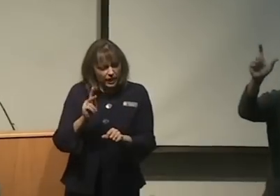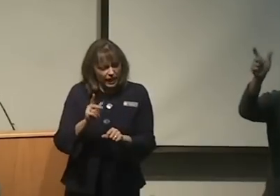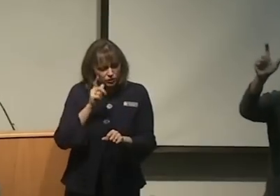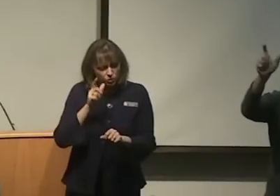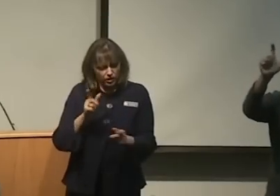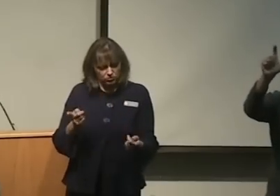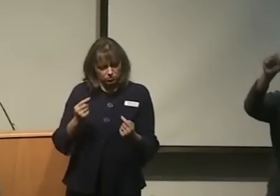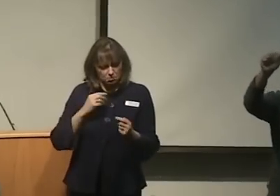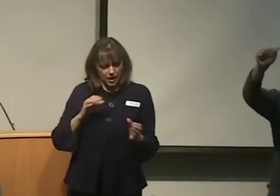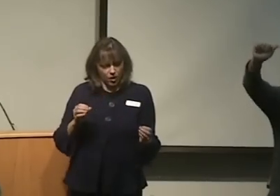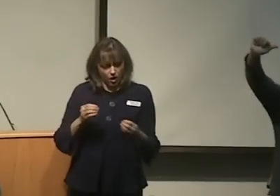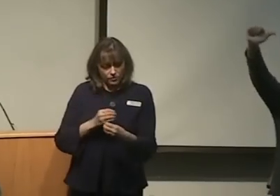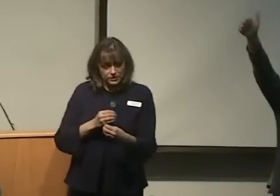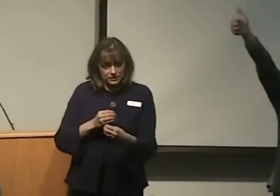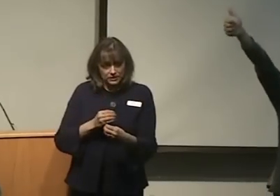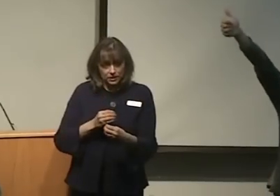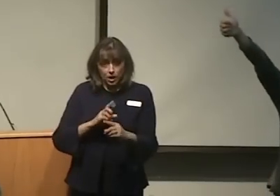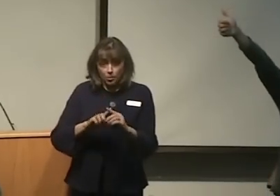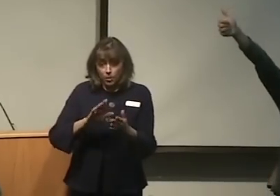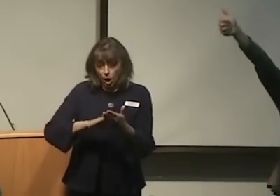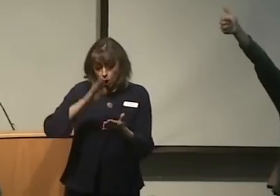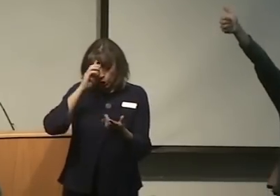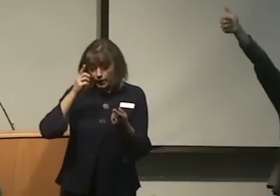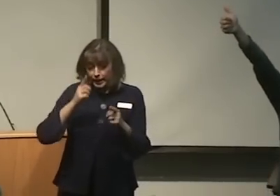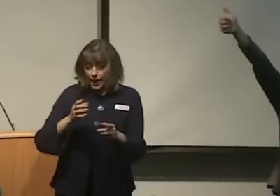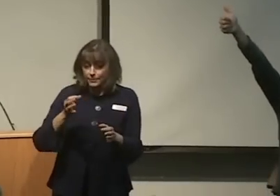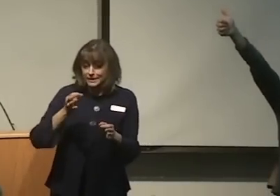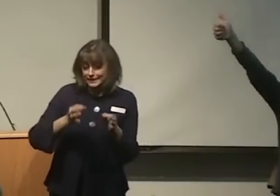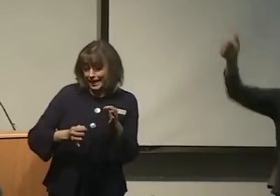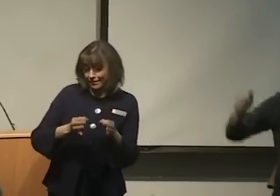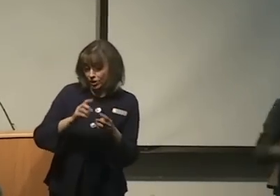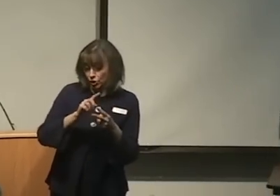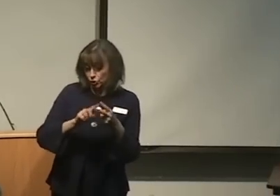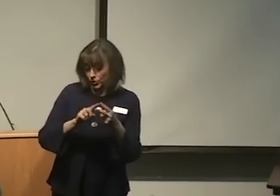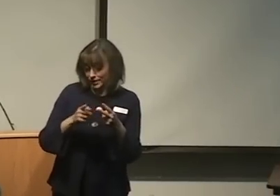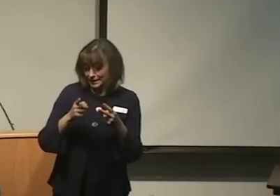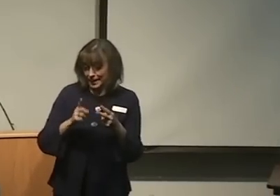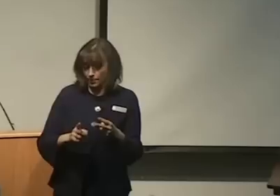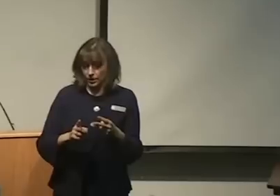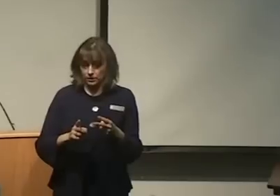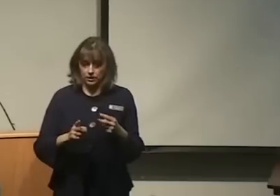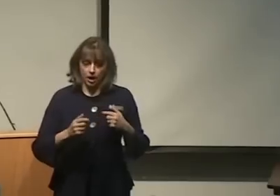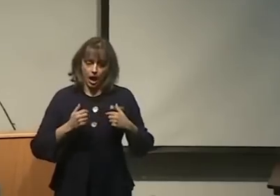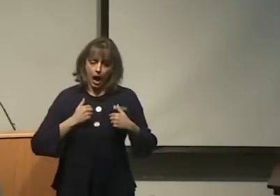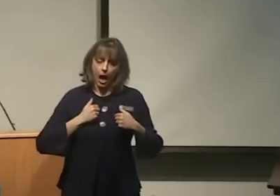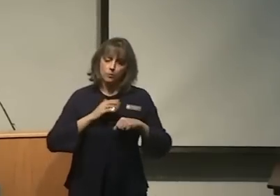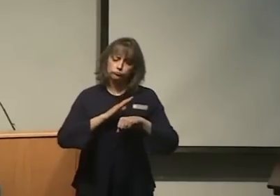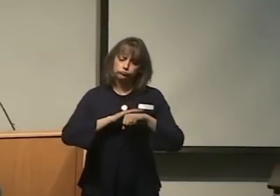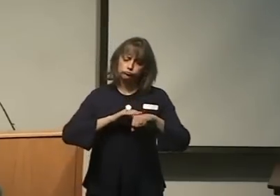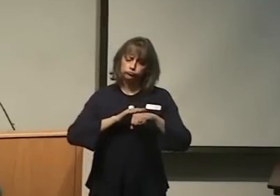Some of you think I'm the nurturing one. I'm the high standards one. Turns out neither one of those work.